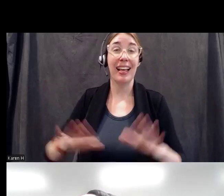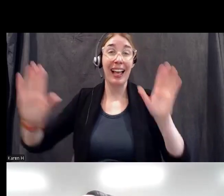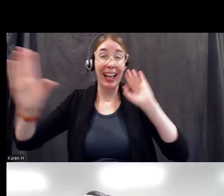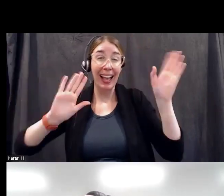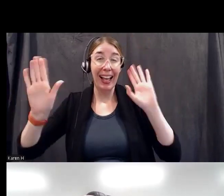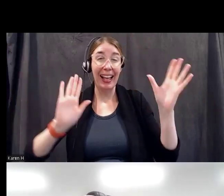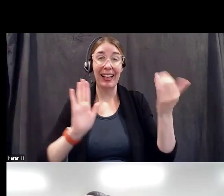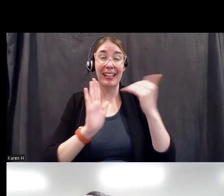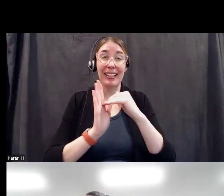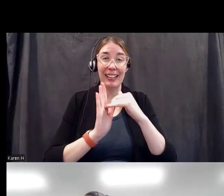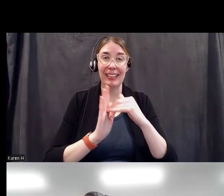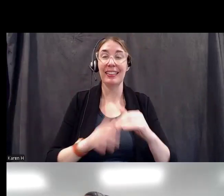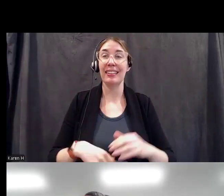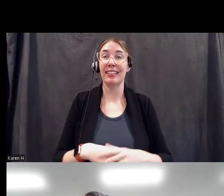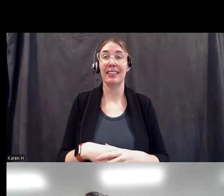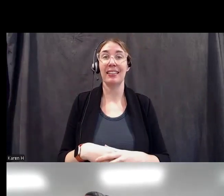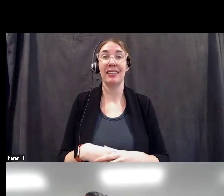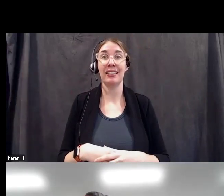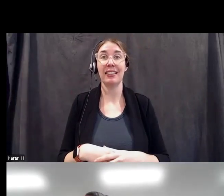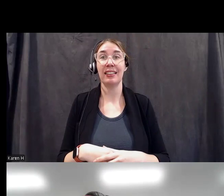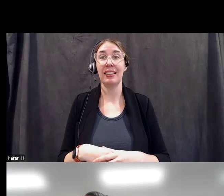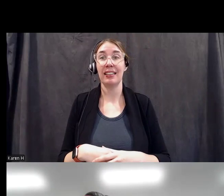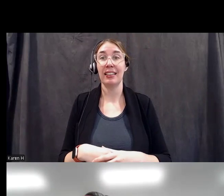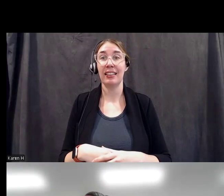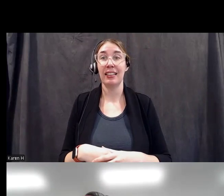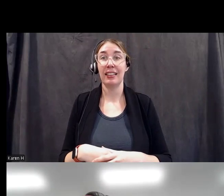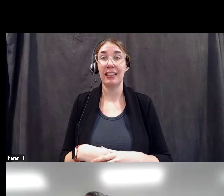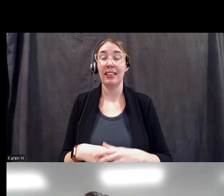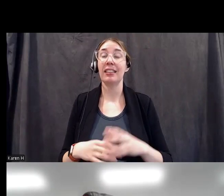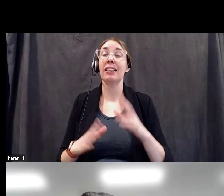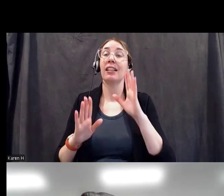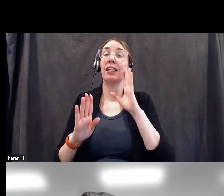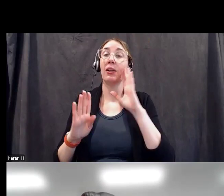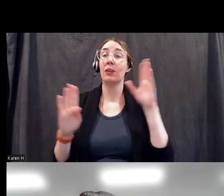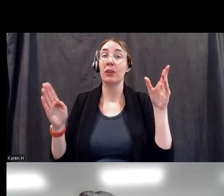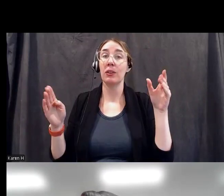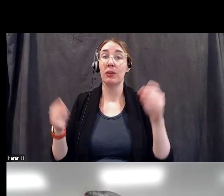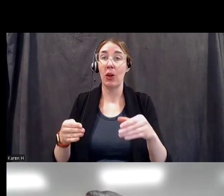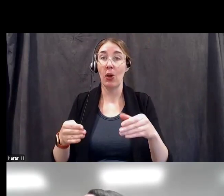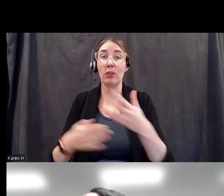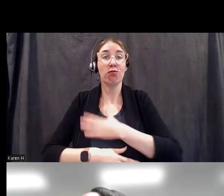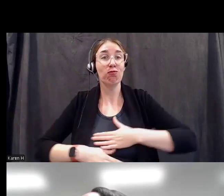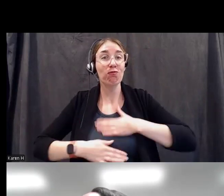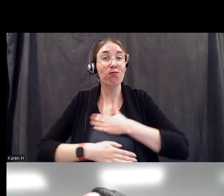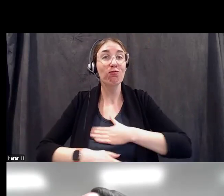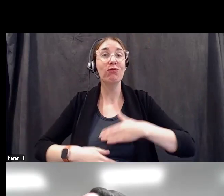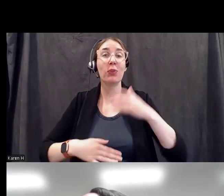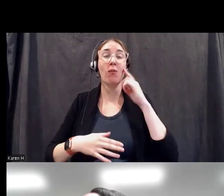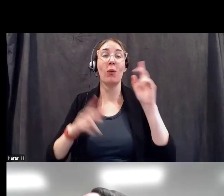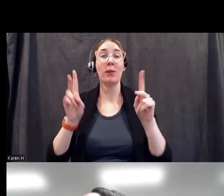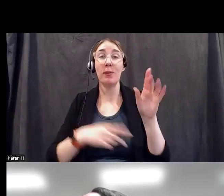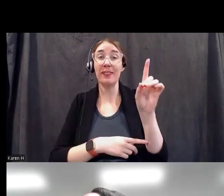I will be focusing more on the world of recreation for individuals with disabilities.